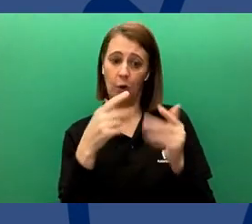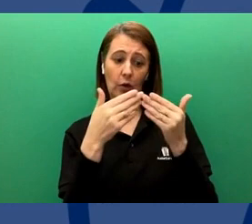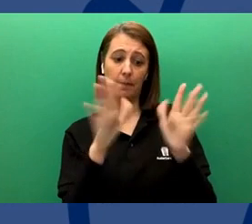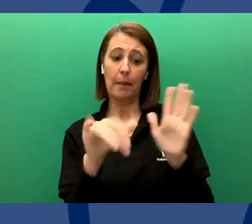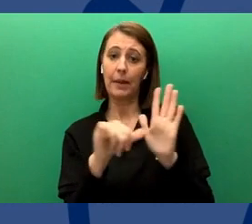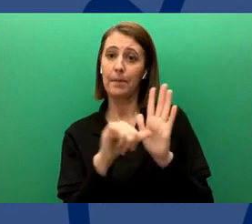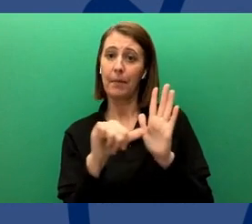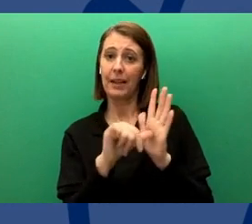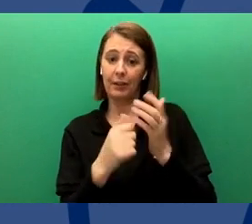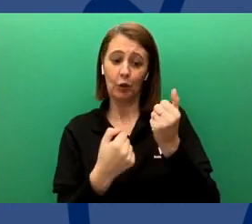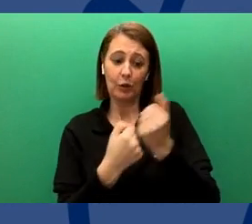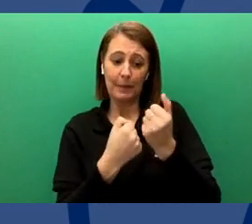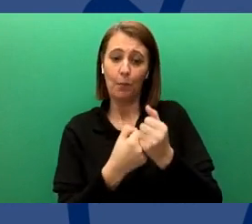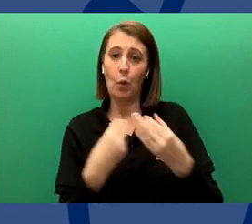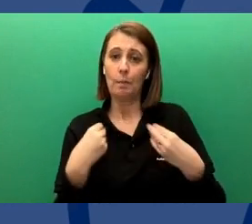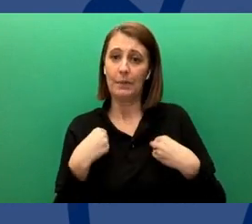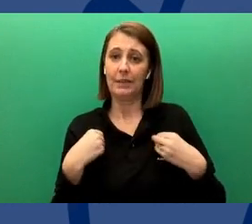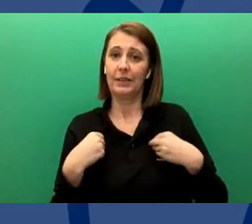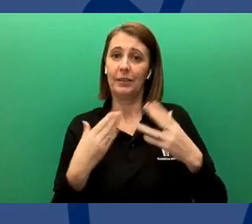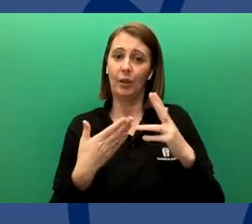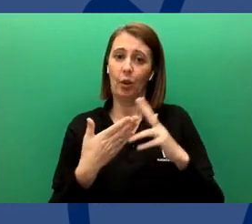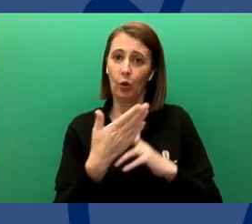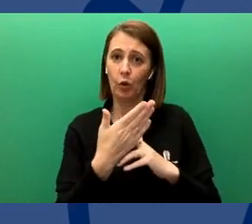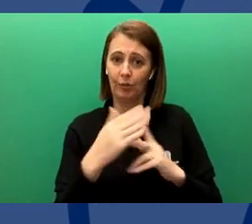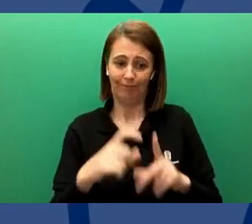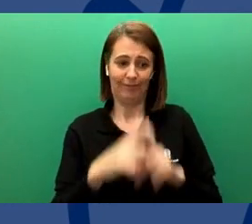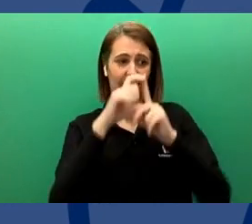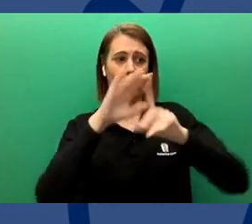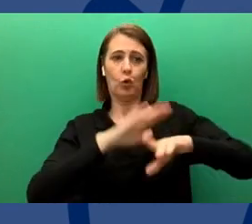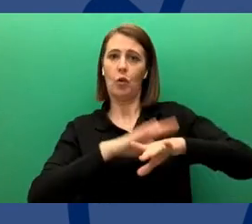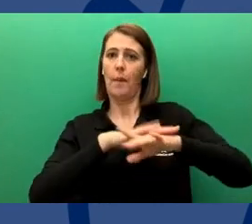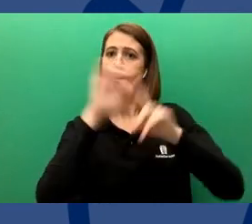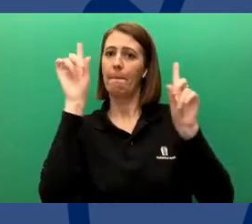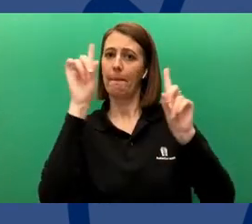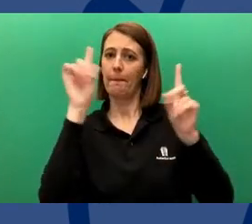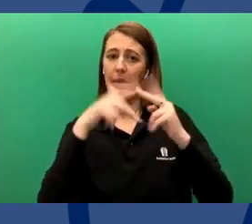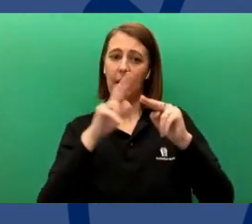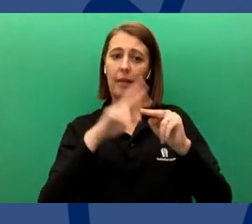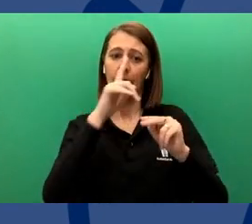businesses through this time. And if people are rorting the system it makes it harder